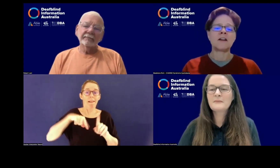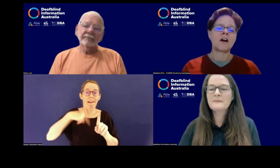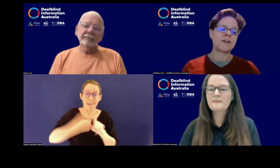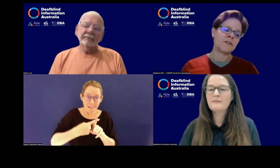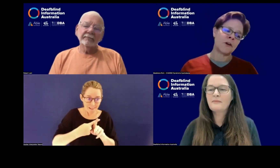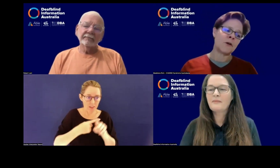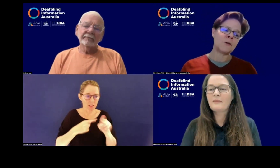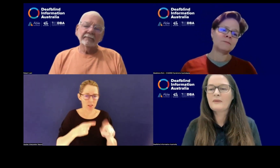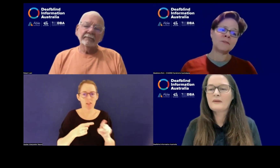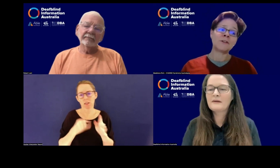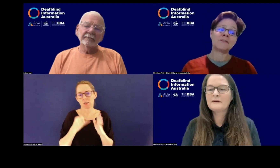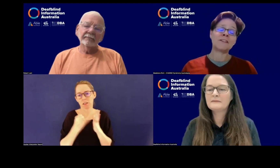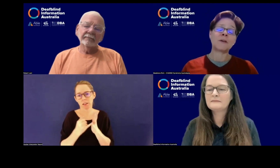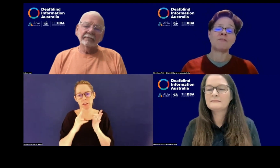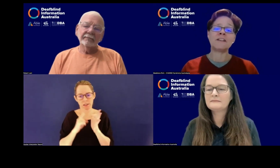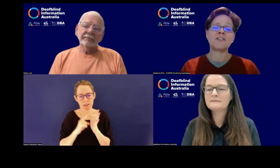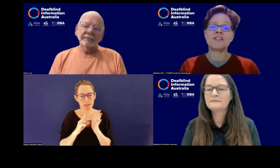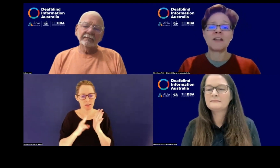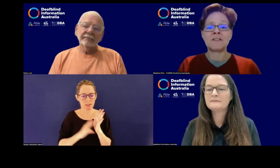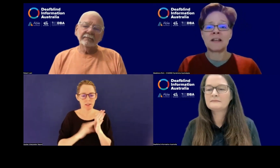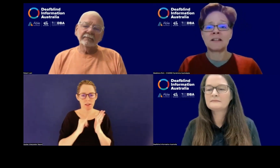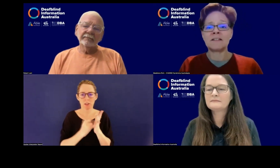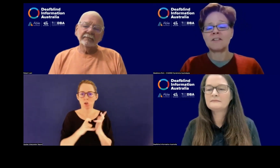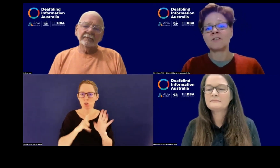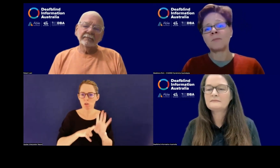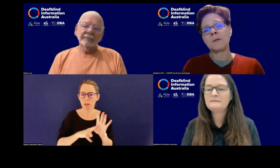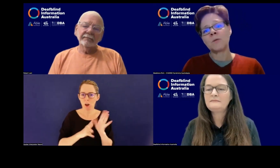And I don't know if there's been research ever done on people with